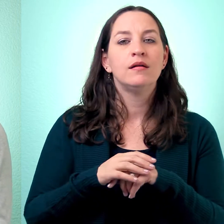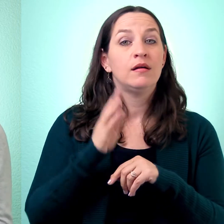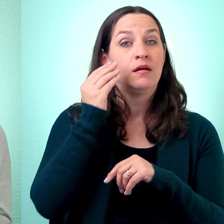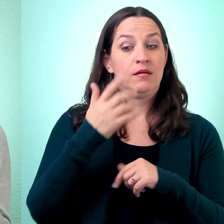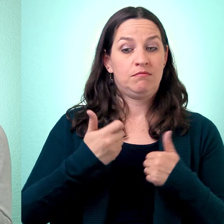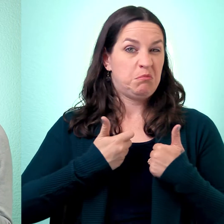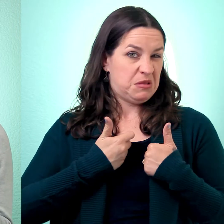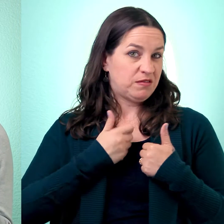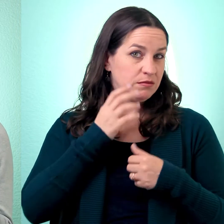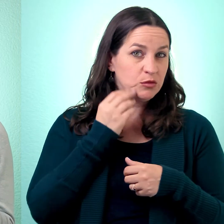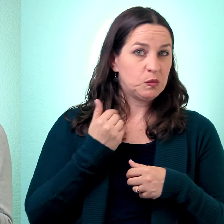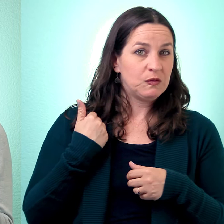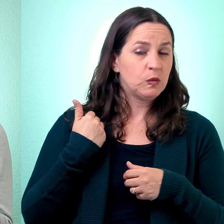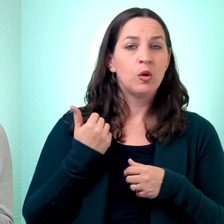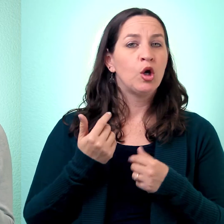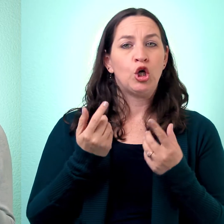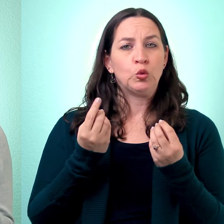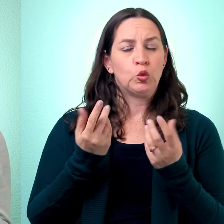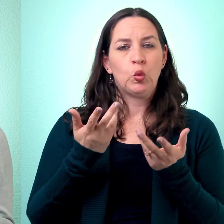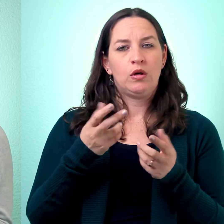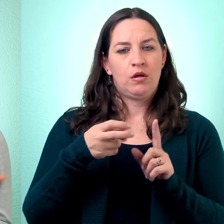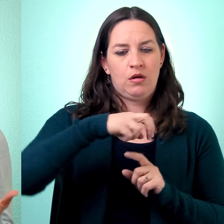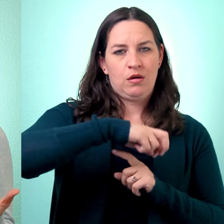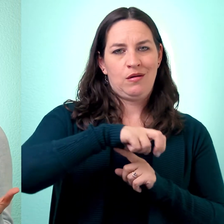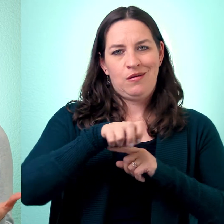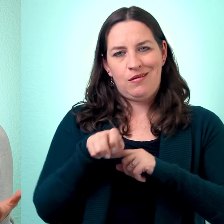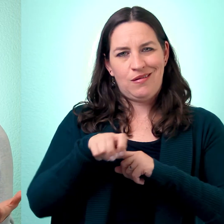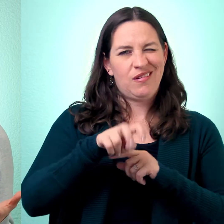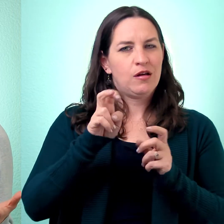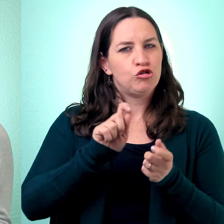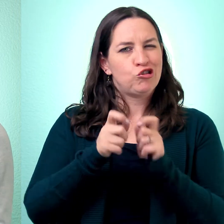I know that for me personally, I like to change just my position while taking the test.